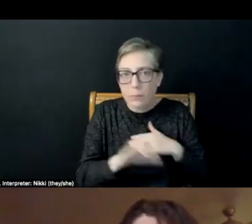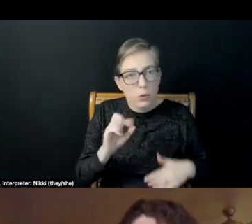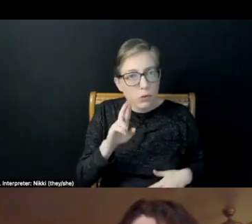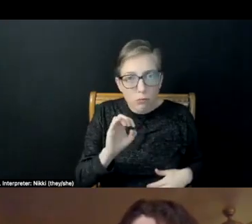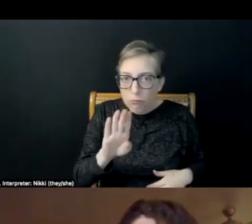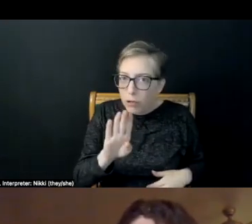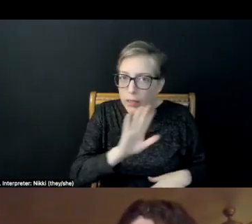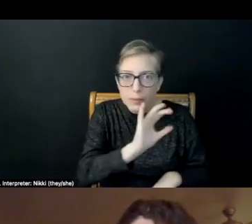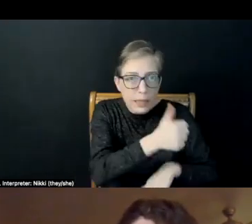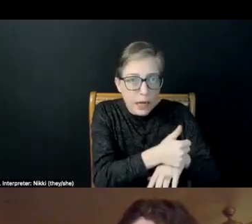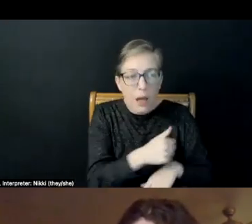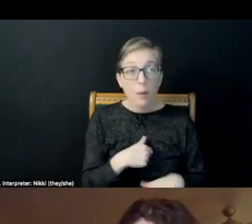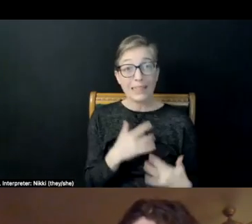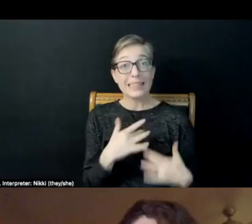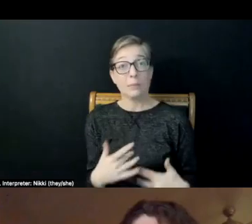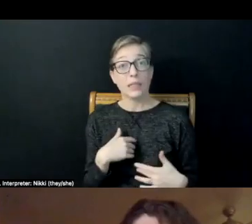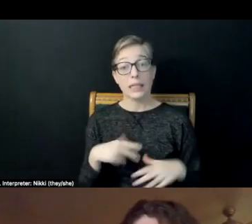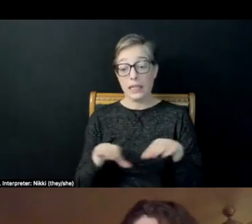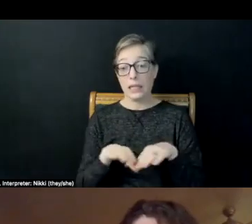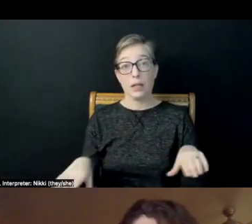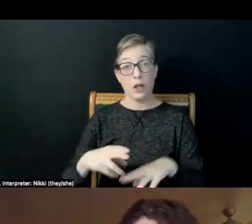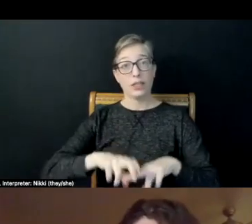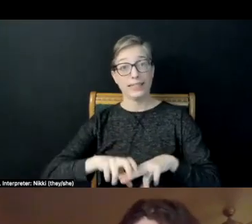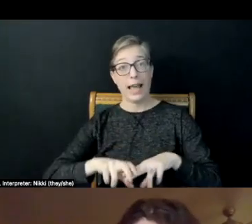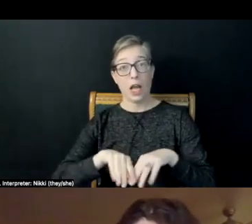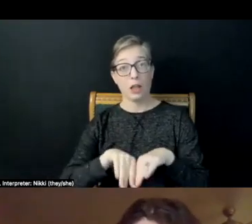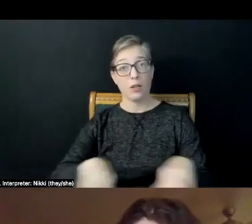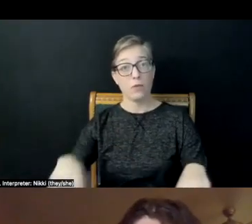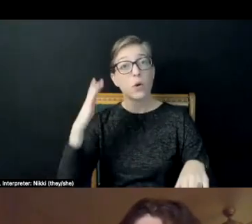sat on the floor with young babies because I'm more stable that way.